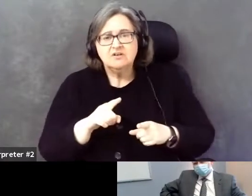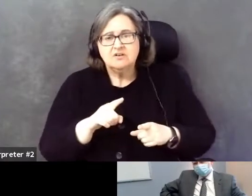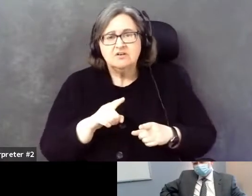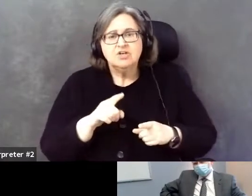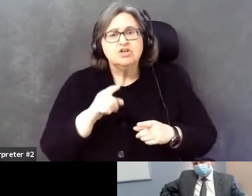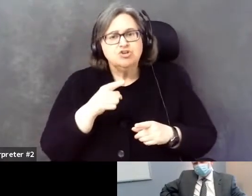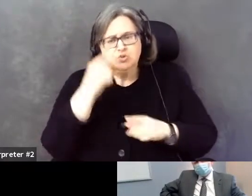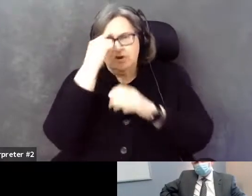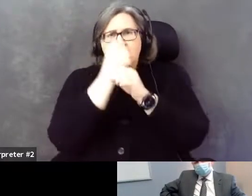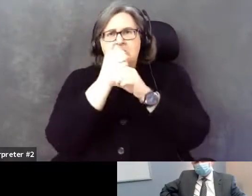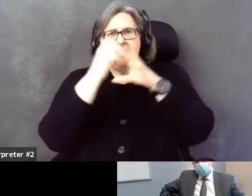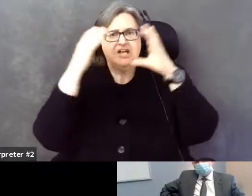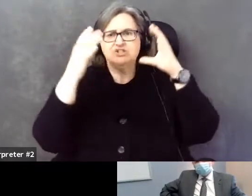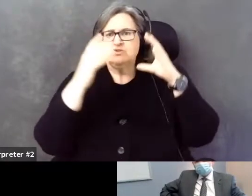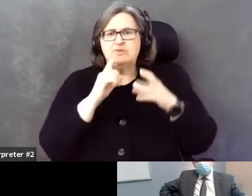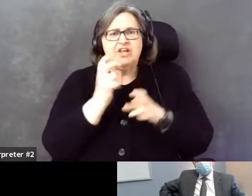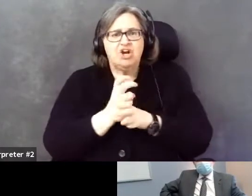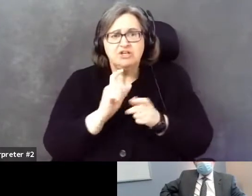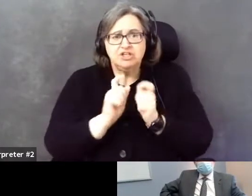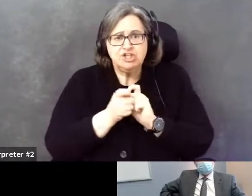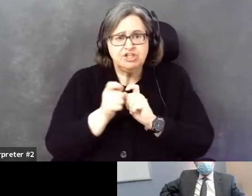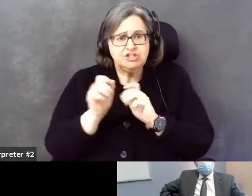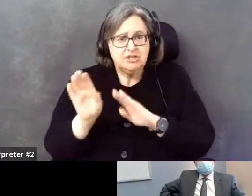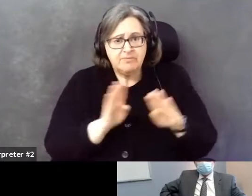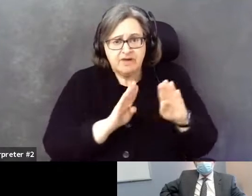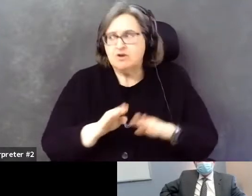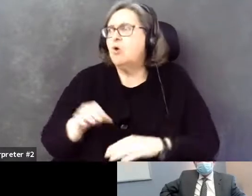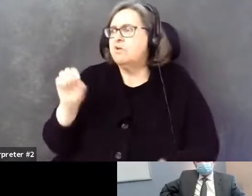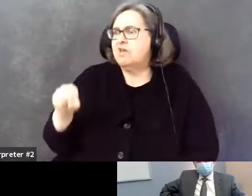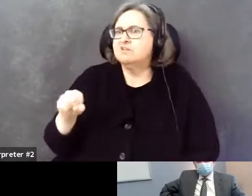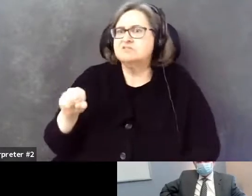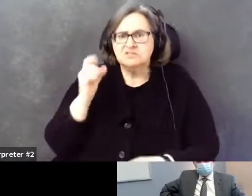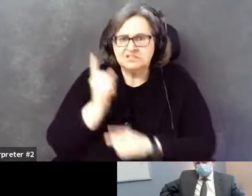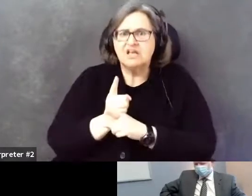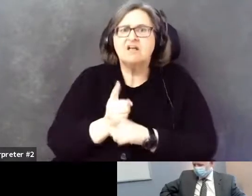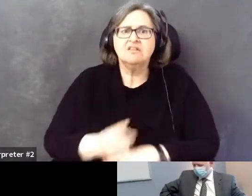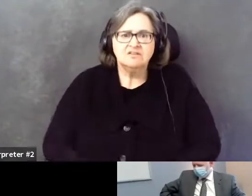have been hard for you to change your behavior patterns. Exactly. Yes.